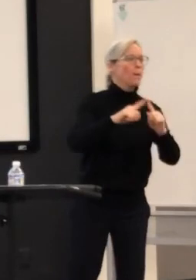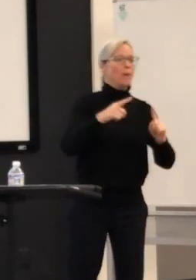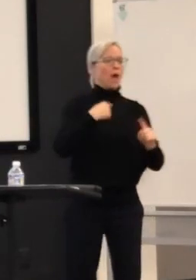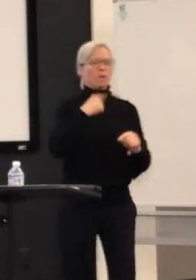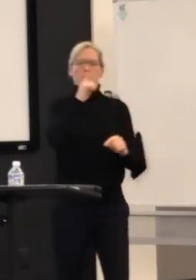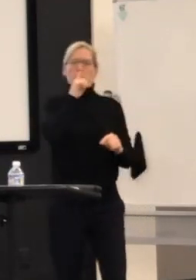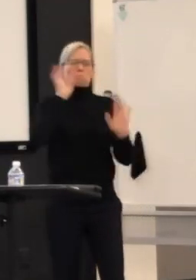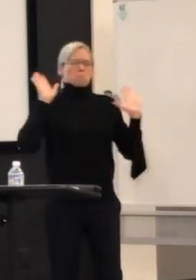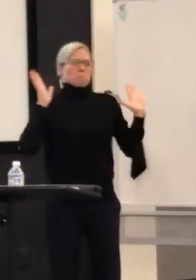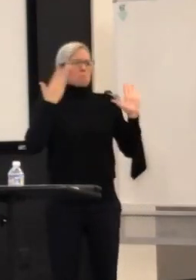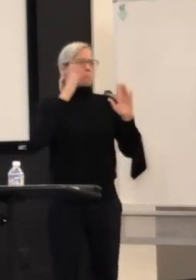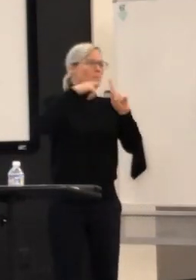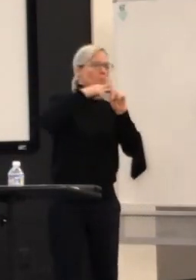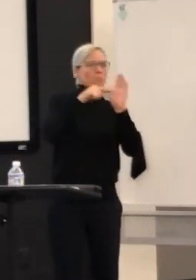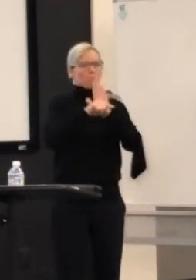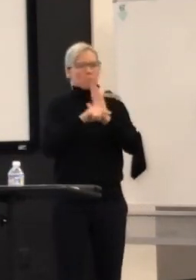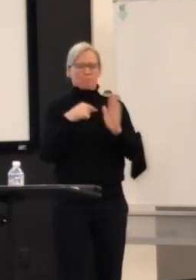I personally am weary for that reason.